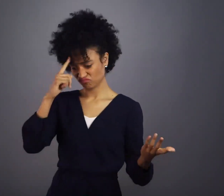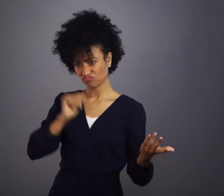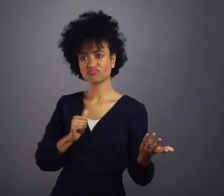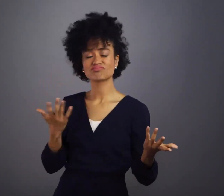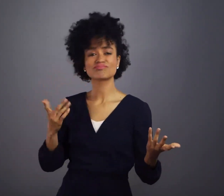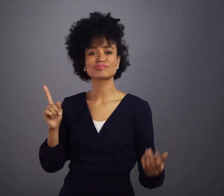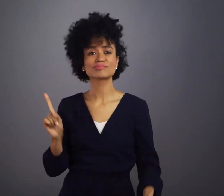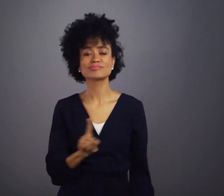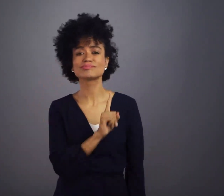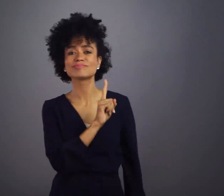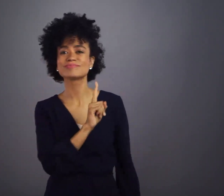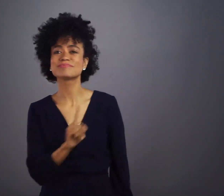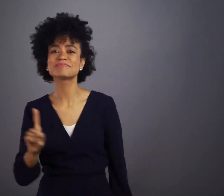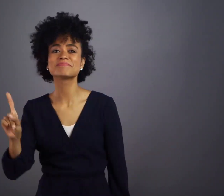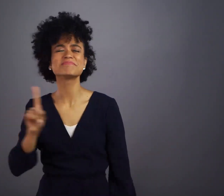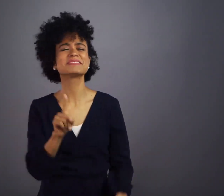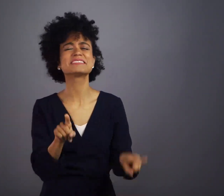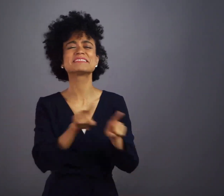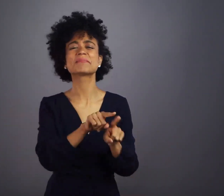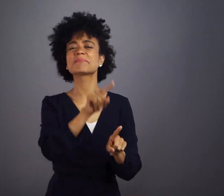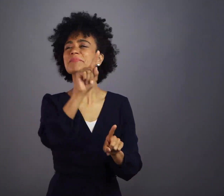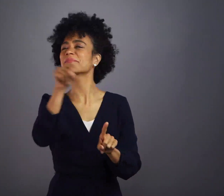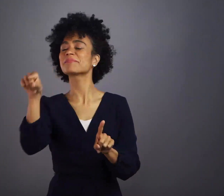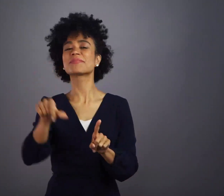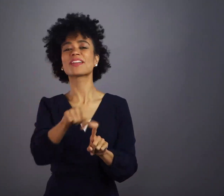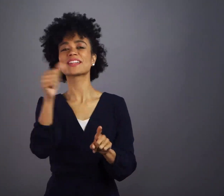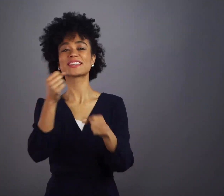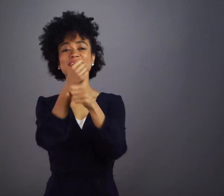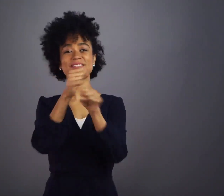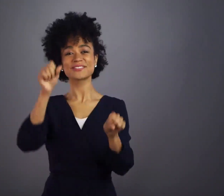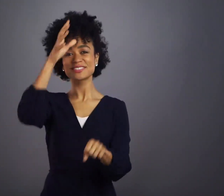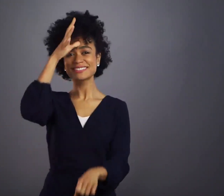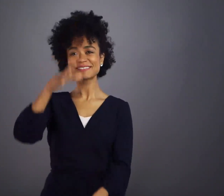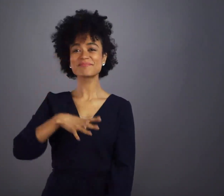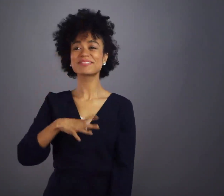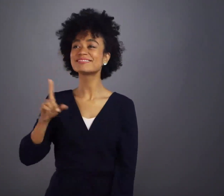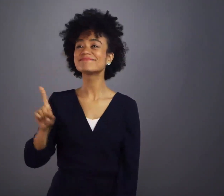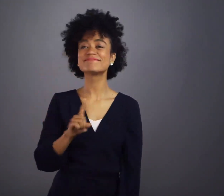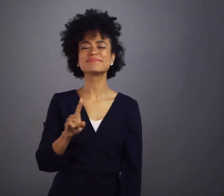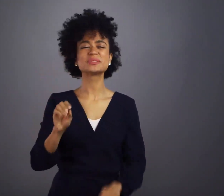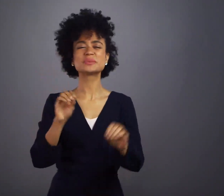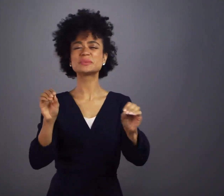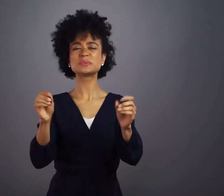He can go anywhere on this earth where other free men may go without disaster,